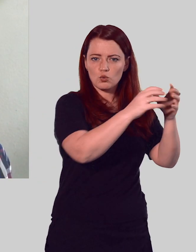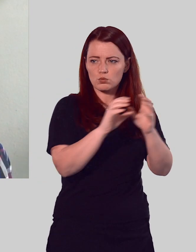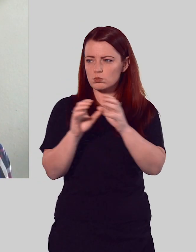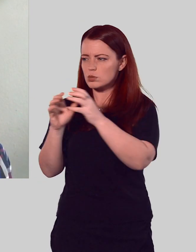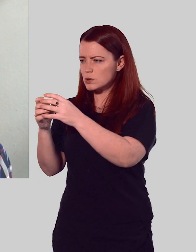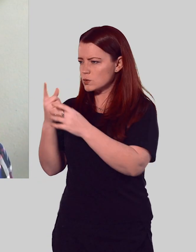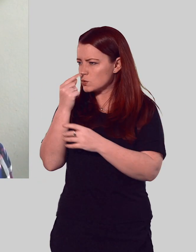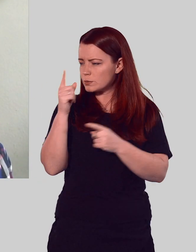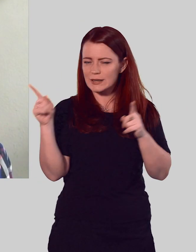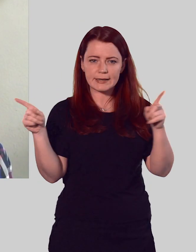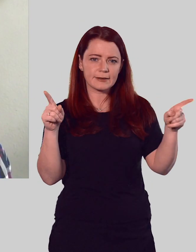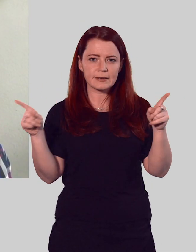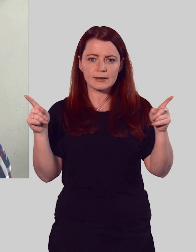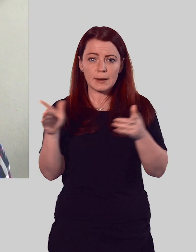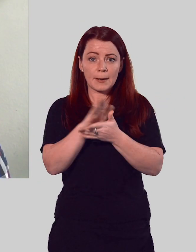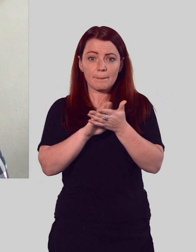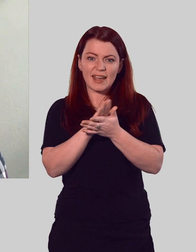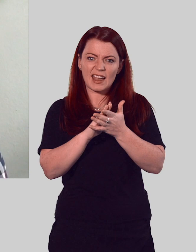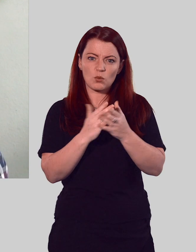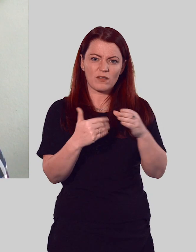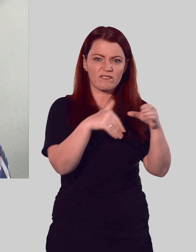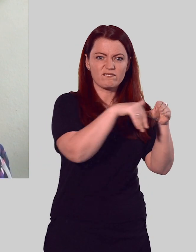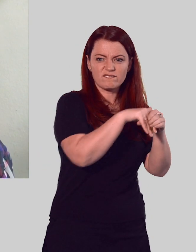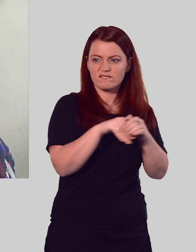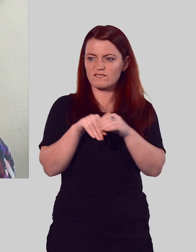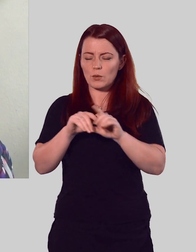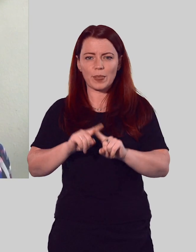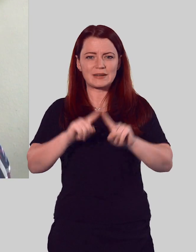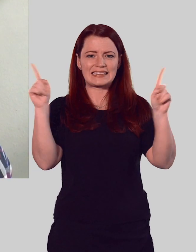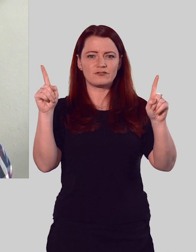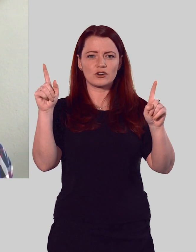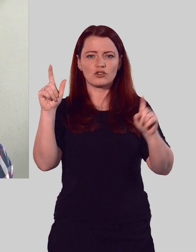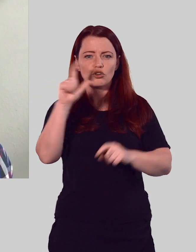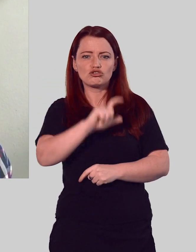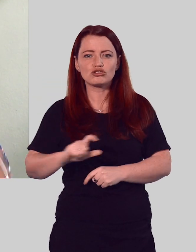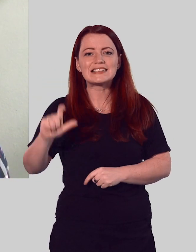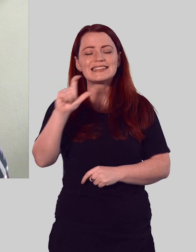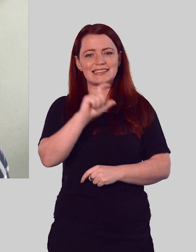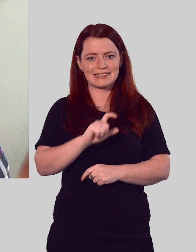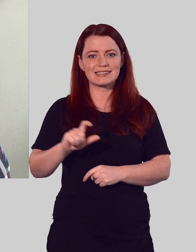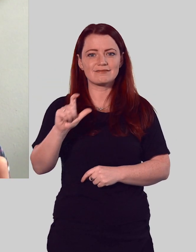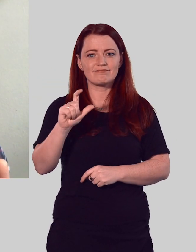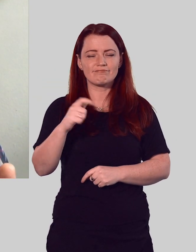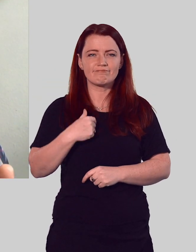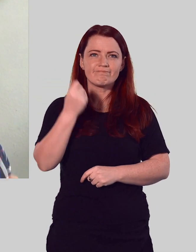which would fit with them being from two countries. And the idea sprang about